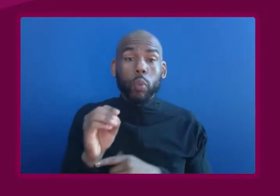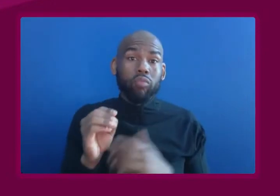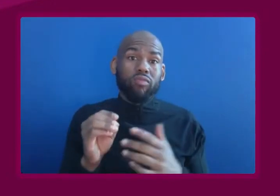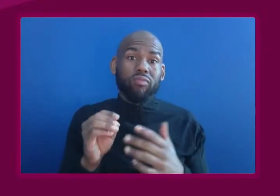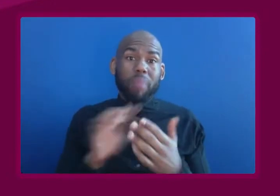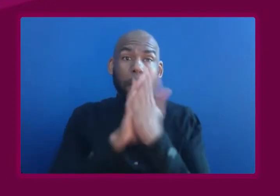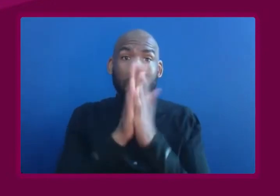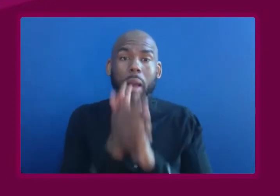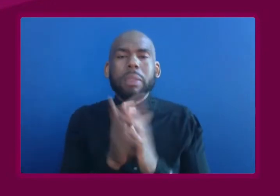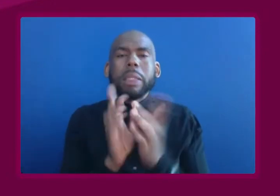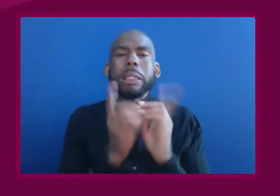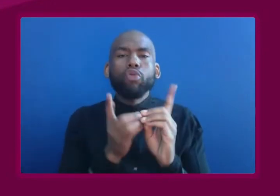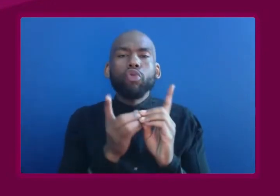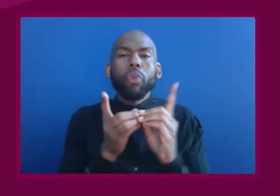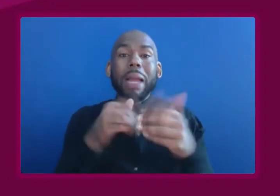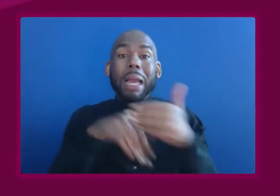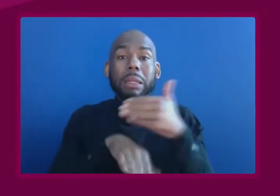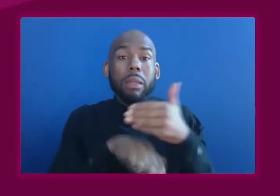accessible.